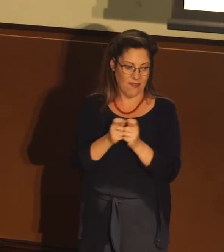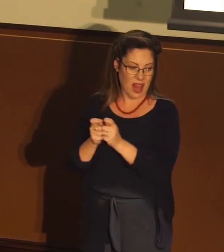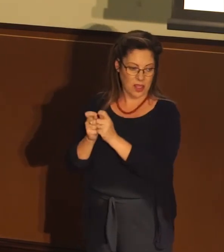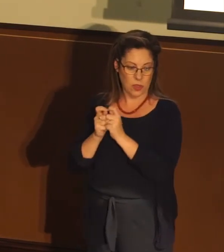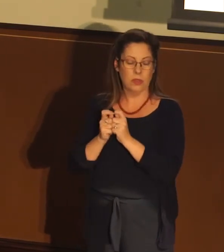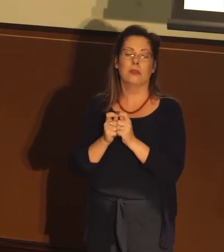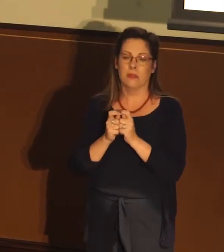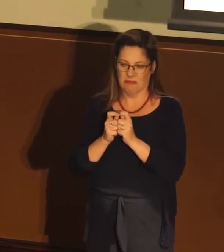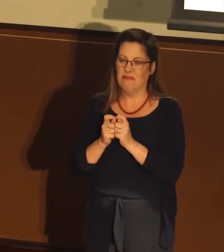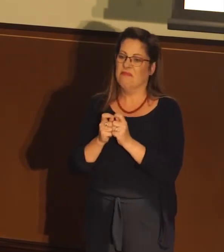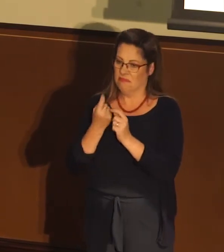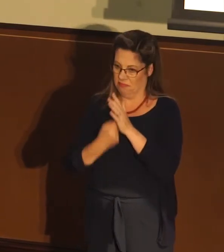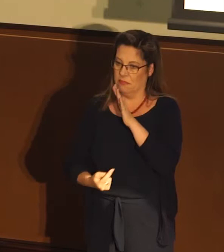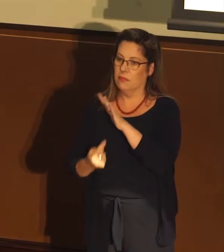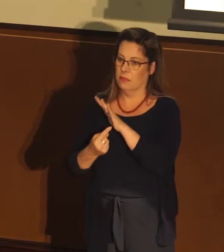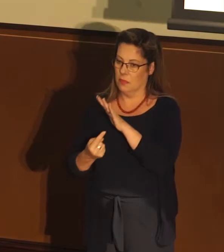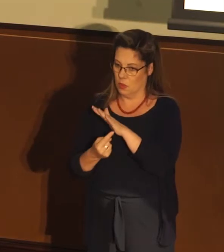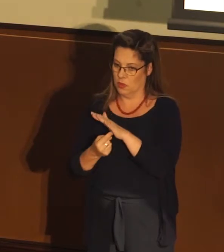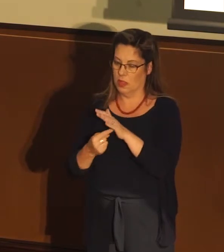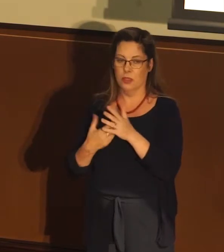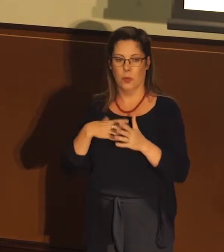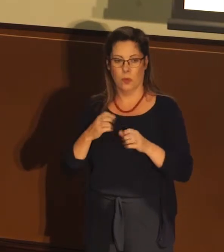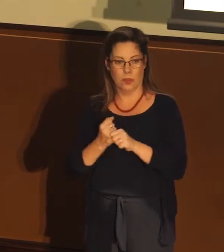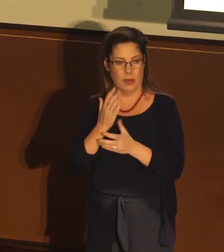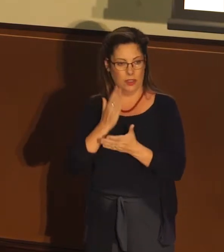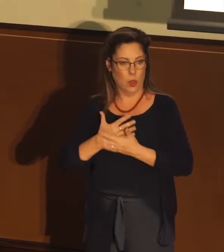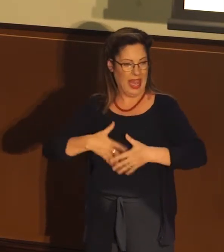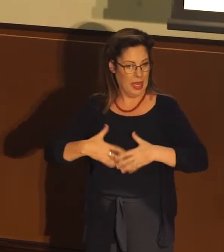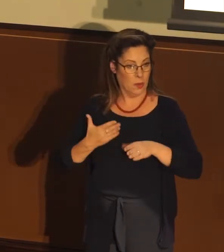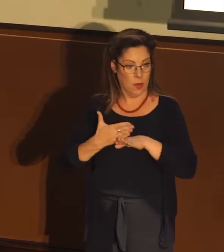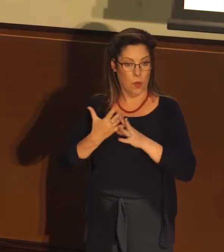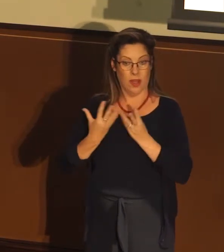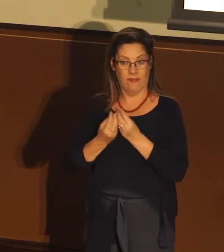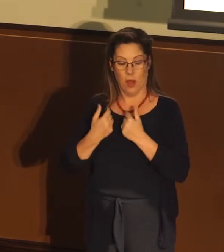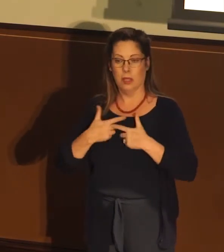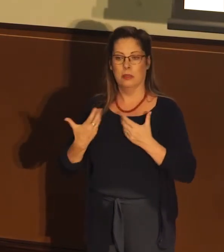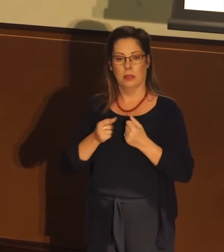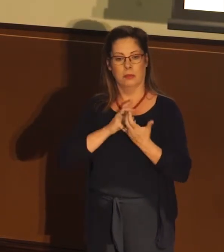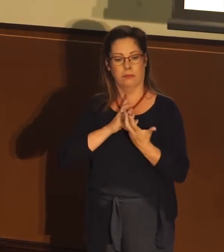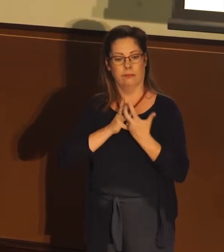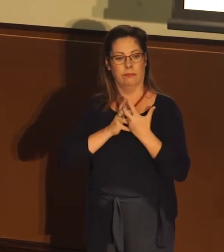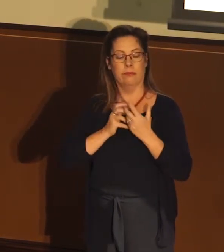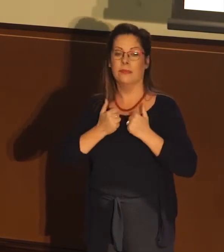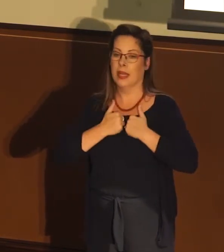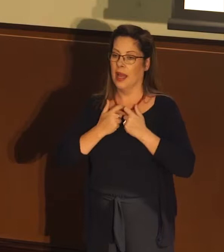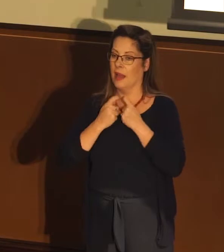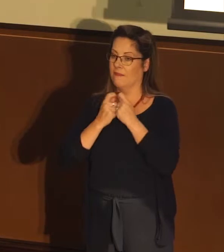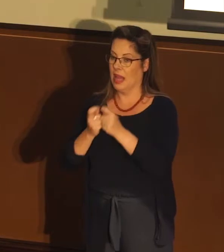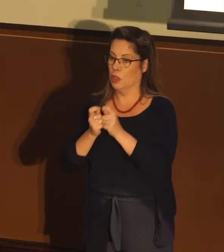and we wanna make sure that everybody we have working for us meet those values or have the same values or are at least close enough